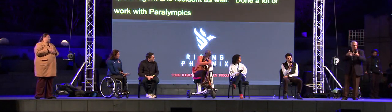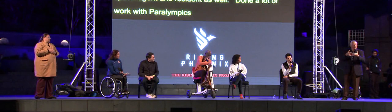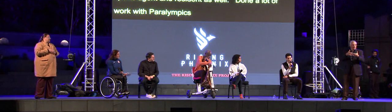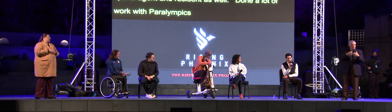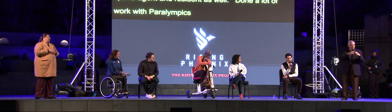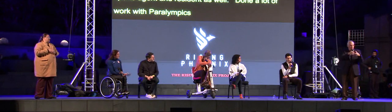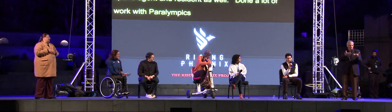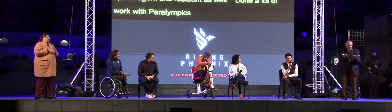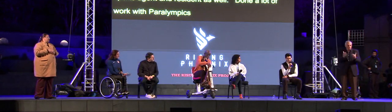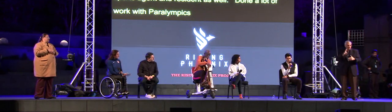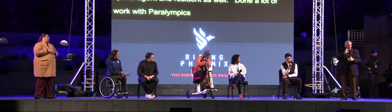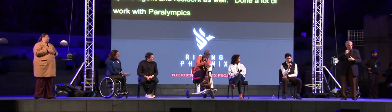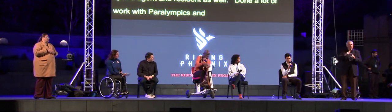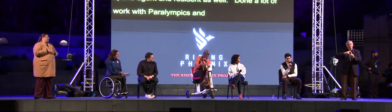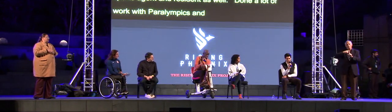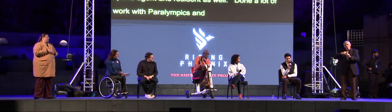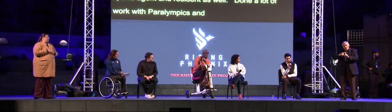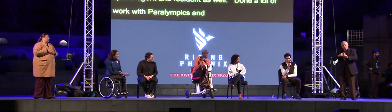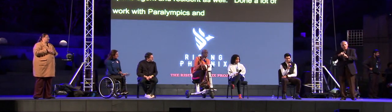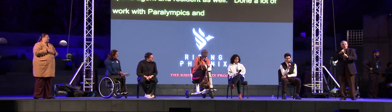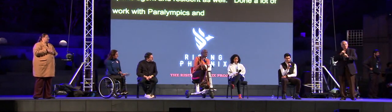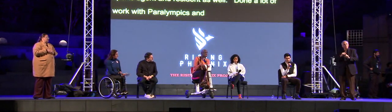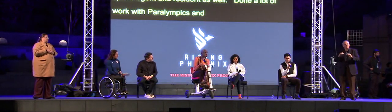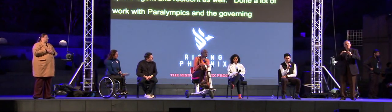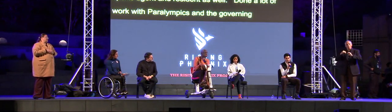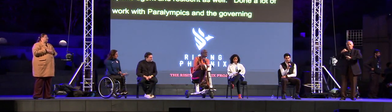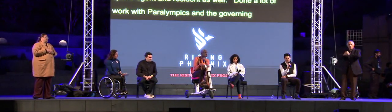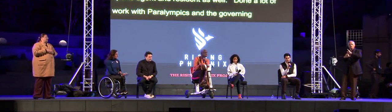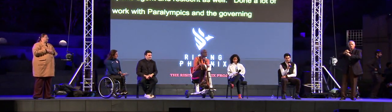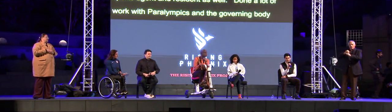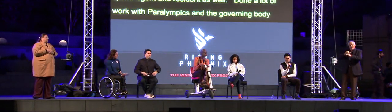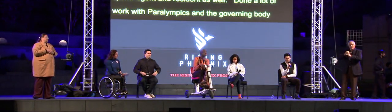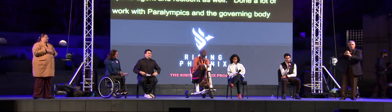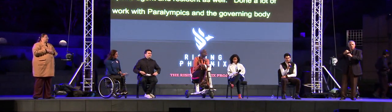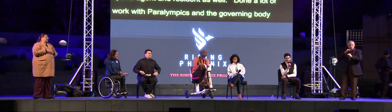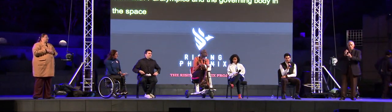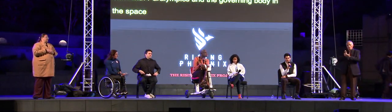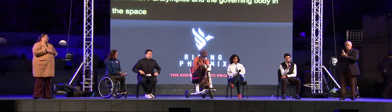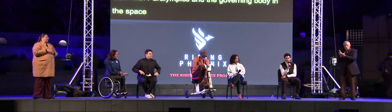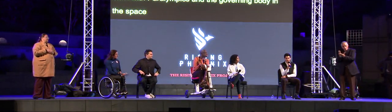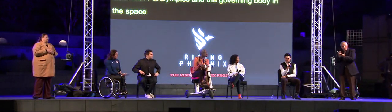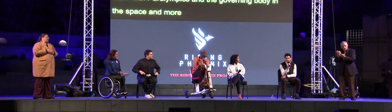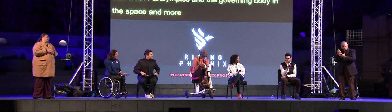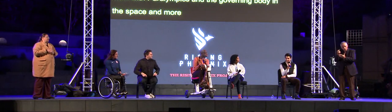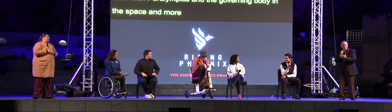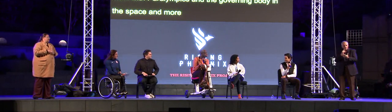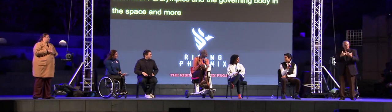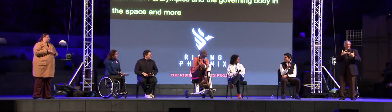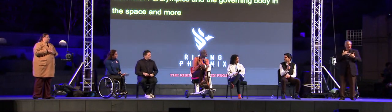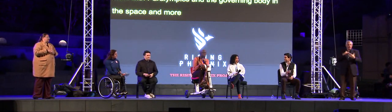and then also some more international rights holders, and very excited and honored to be on this panel.